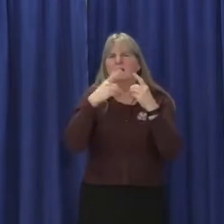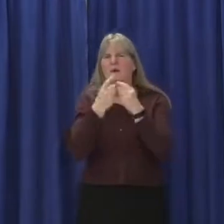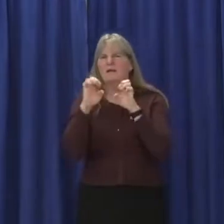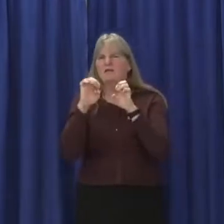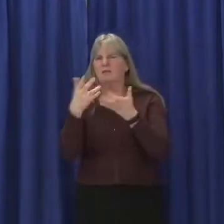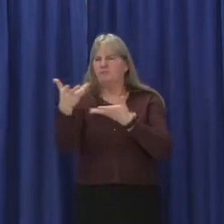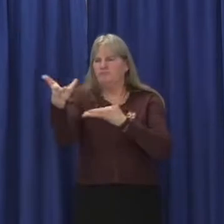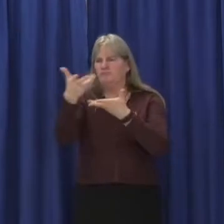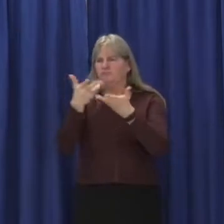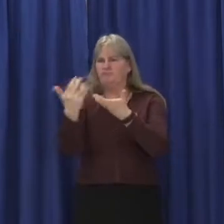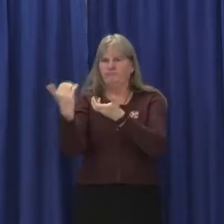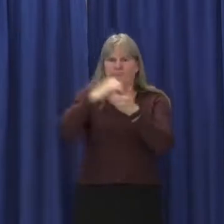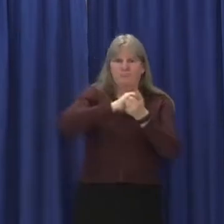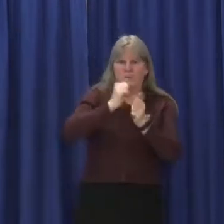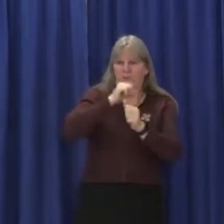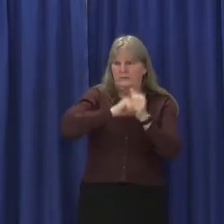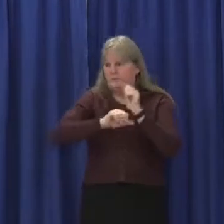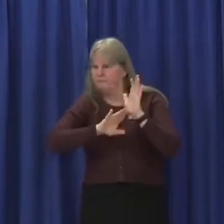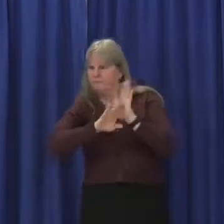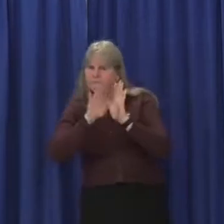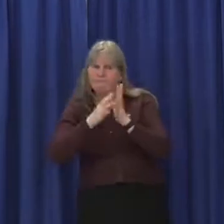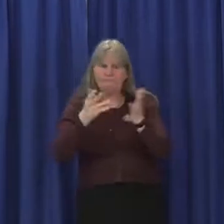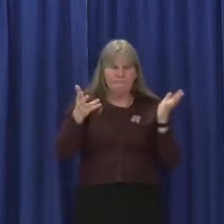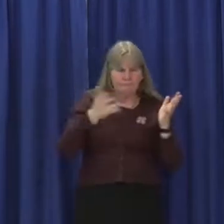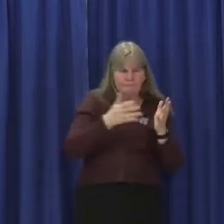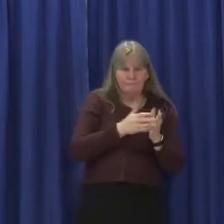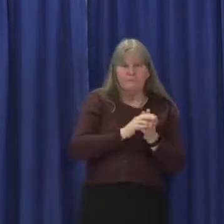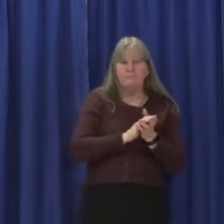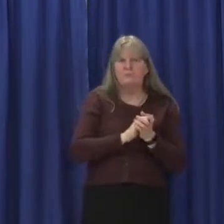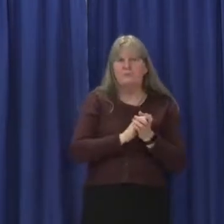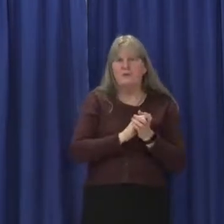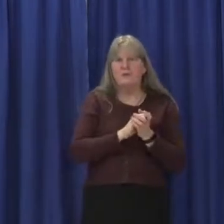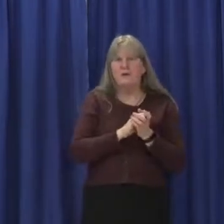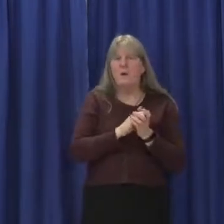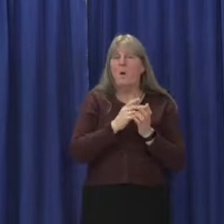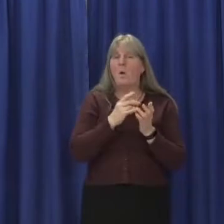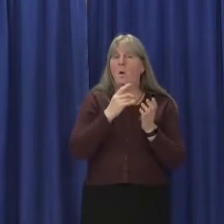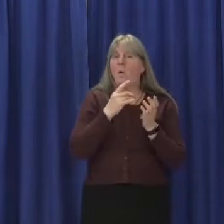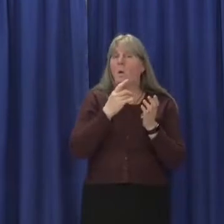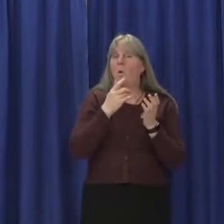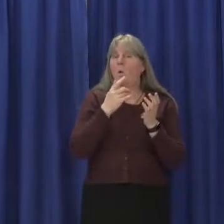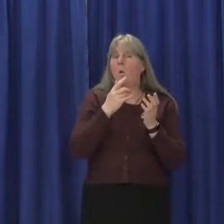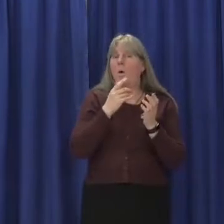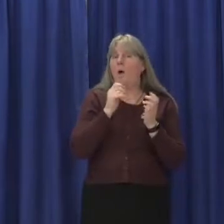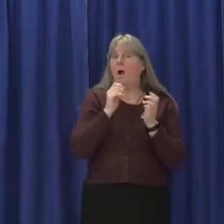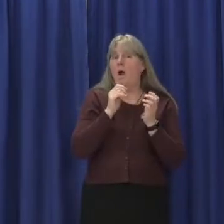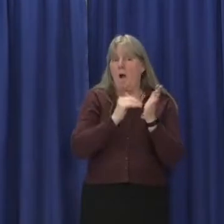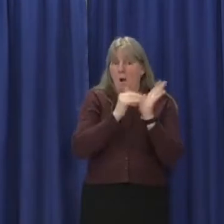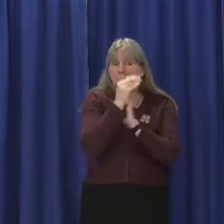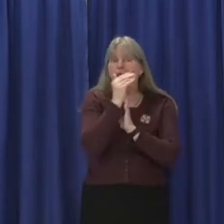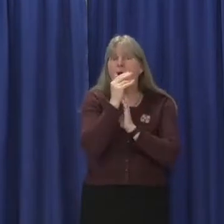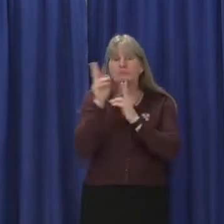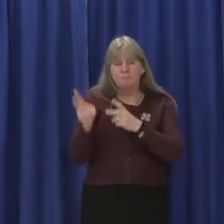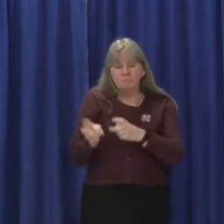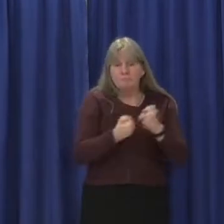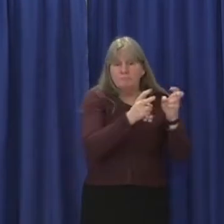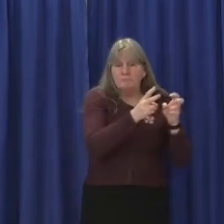And I can get back to you on the timelines and how soon that will be up. If you're not finding it at